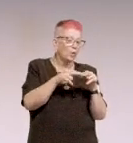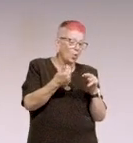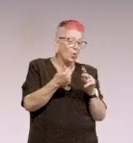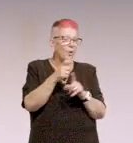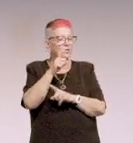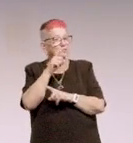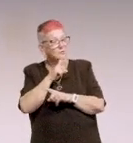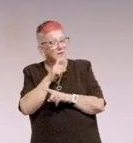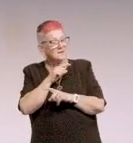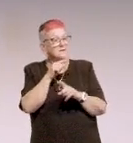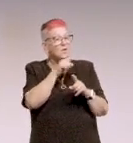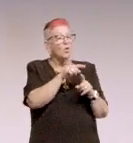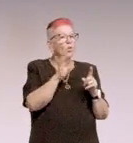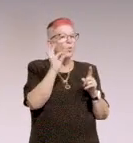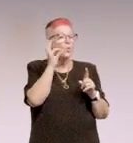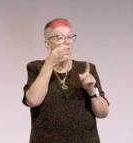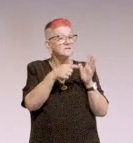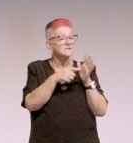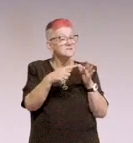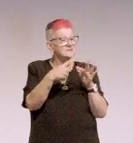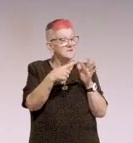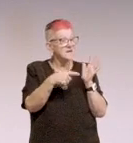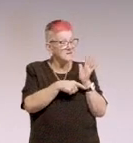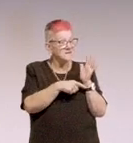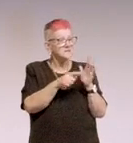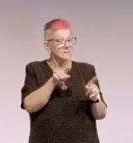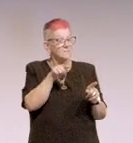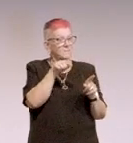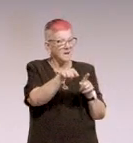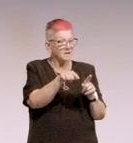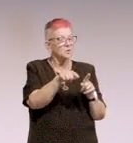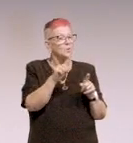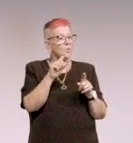So, the white text colour, white text button is feeling and contrast